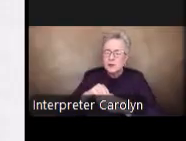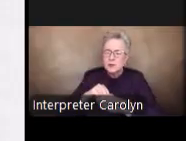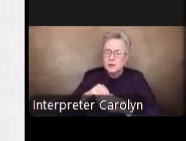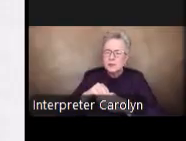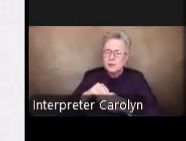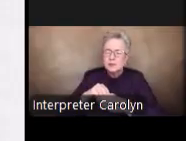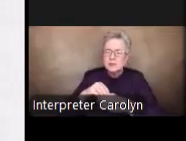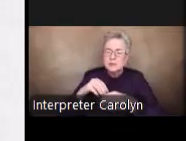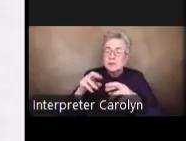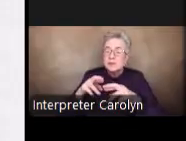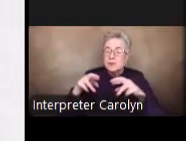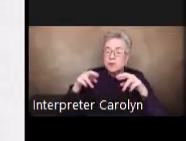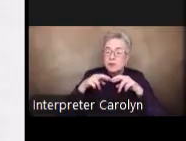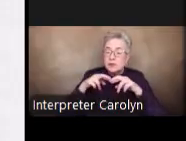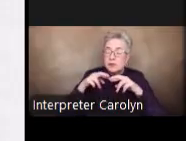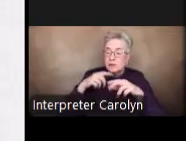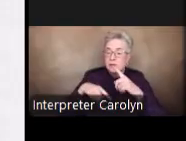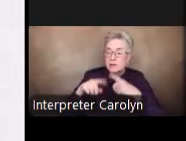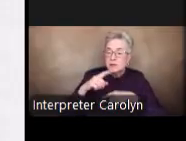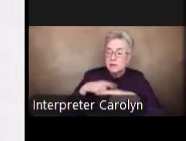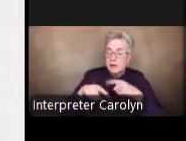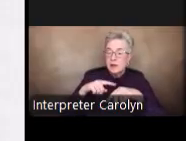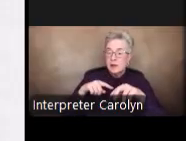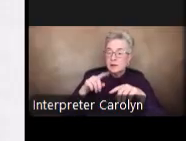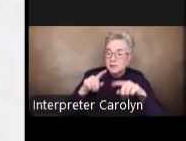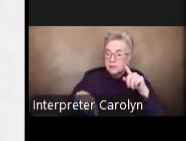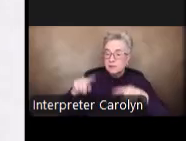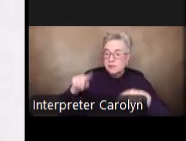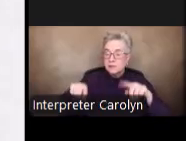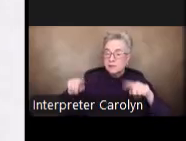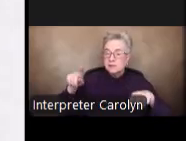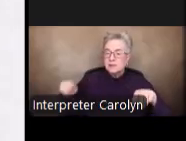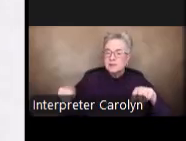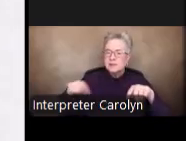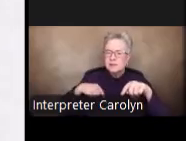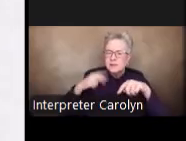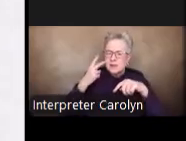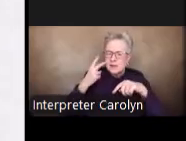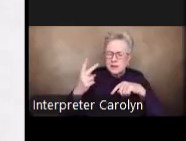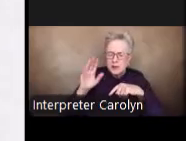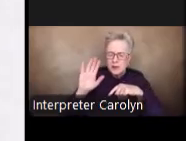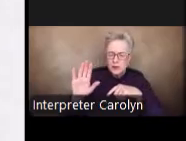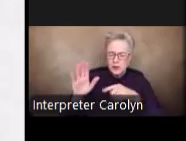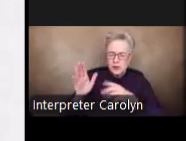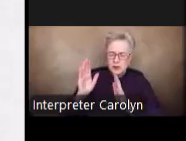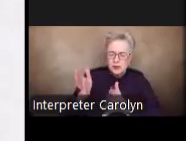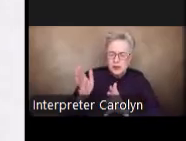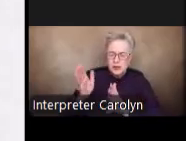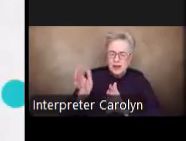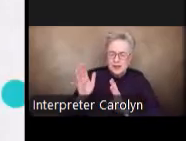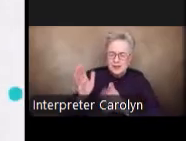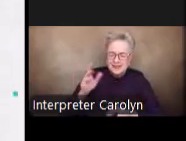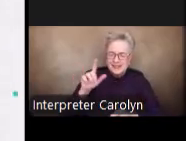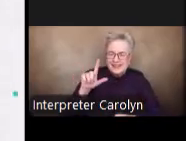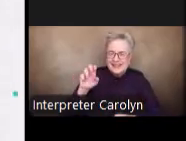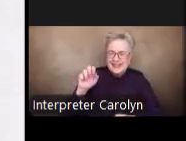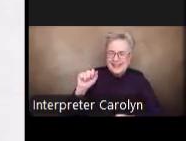regional sign variations and different Yes, Leah, I just saw your chat your chat message for sign language, this includes